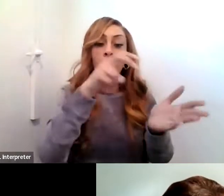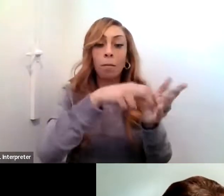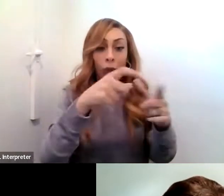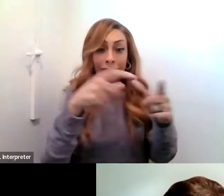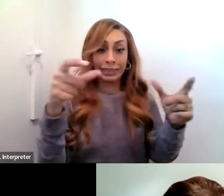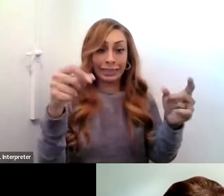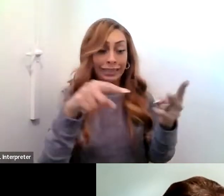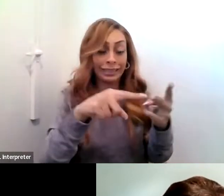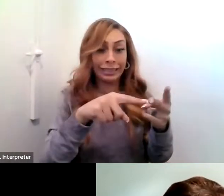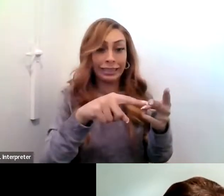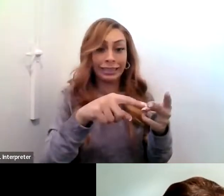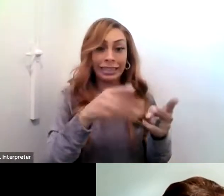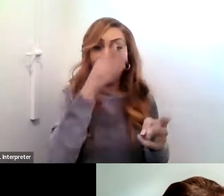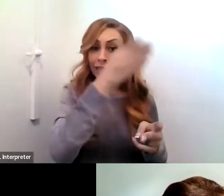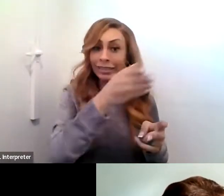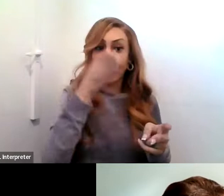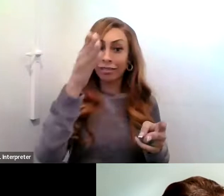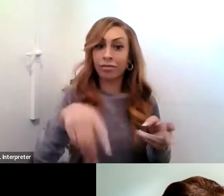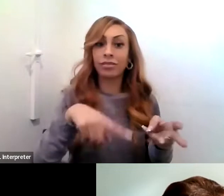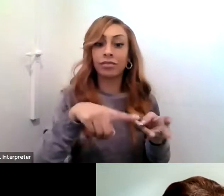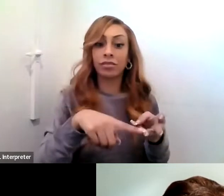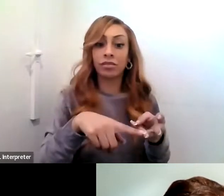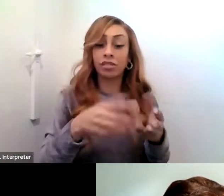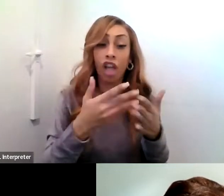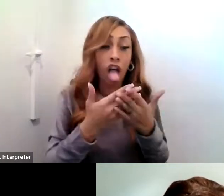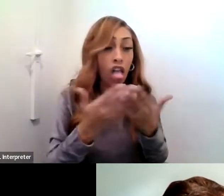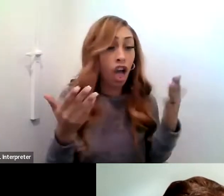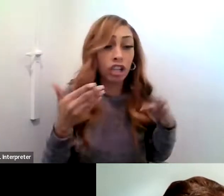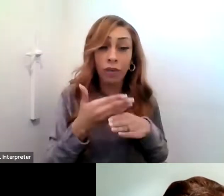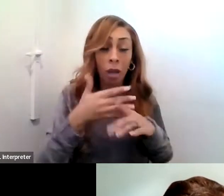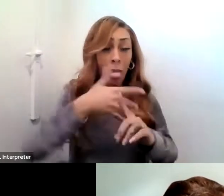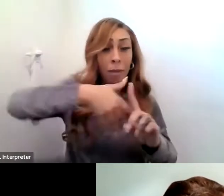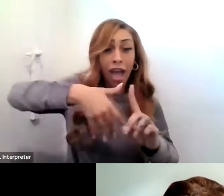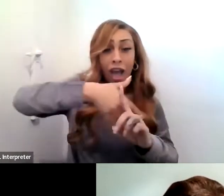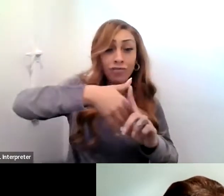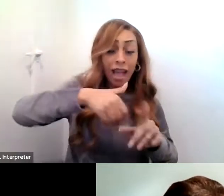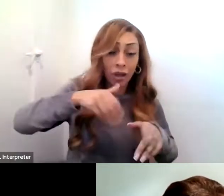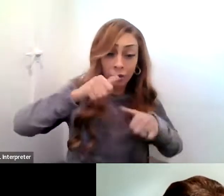A lot of work is put in, especially by big organisations, that the user journey through the website